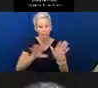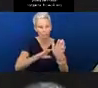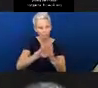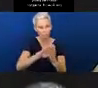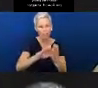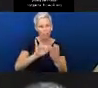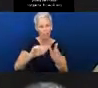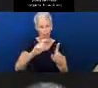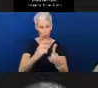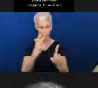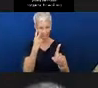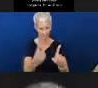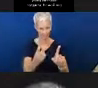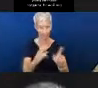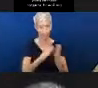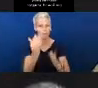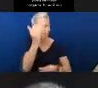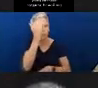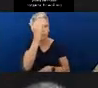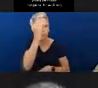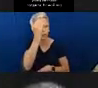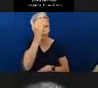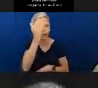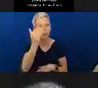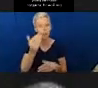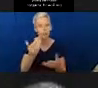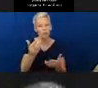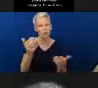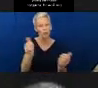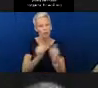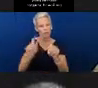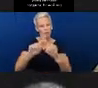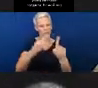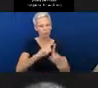So, we really worked hard to make the language technical but understandable.